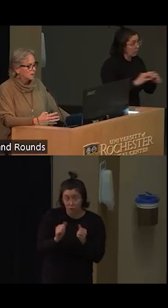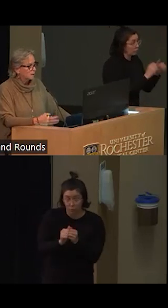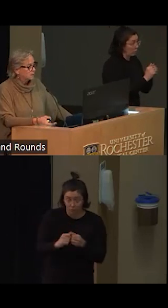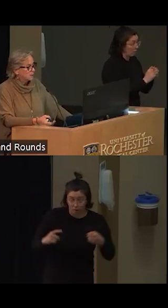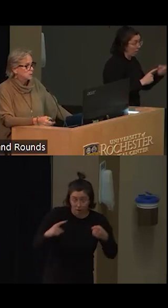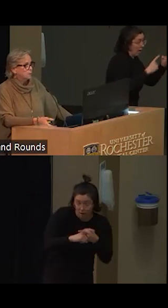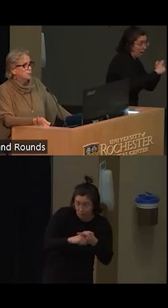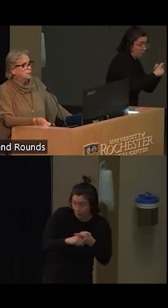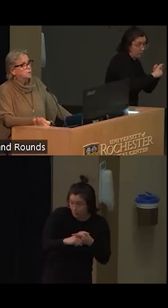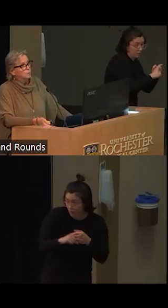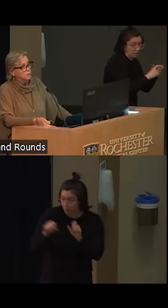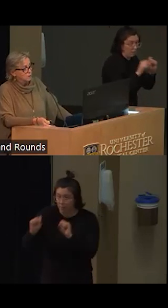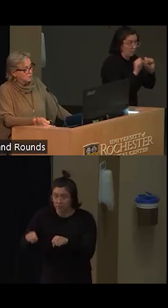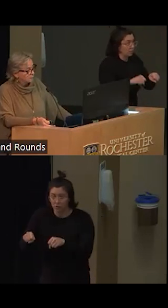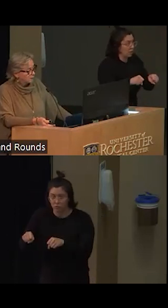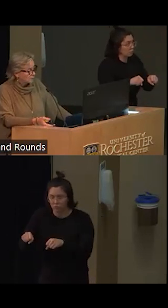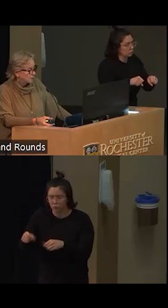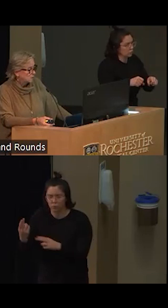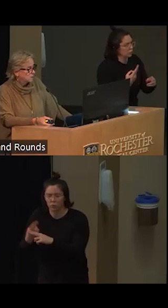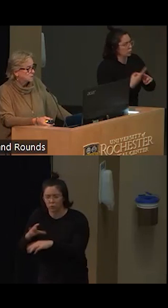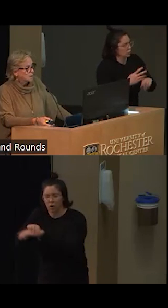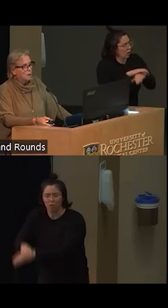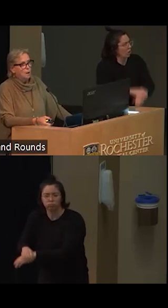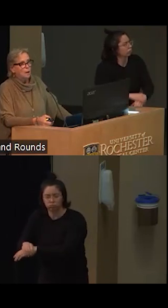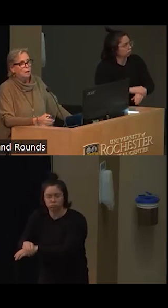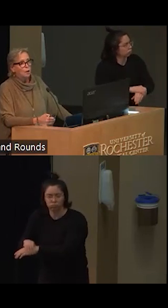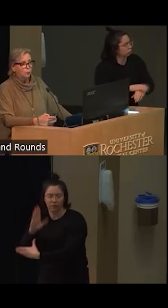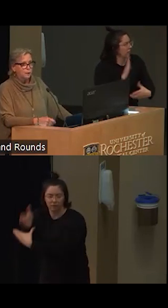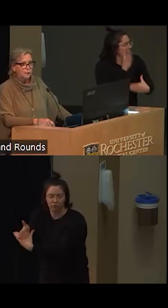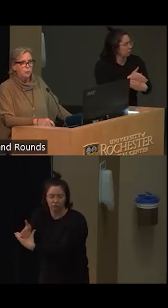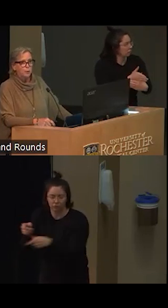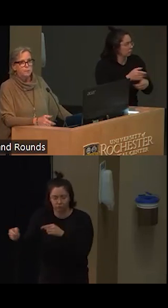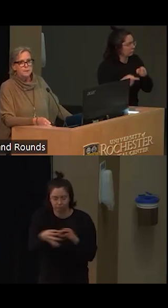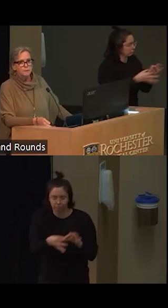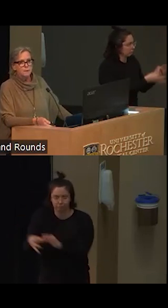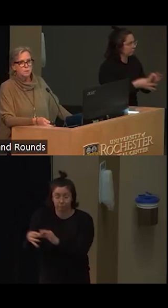and the potential for use of restrictive interventions a really important piece of this